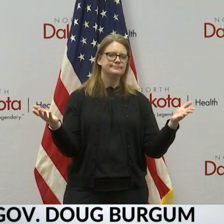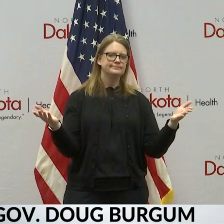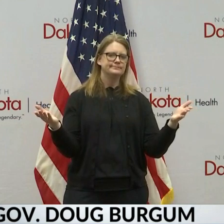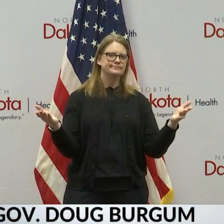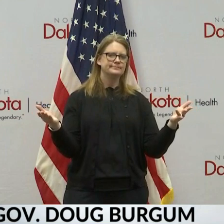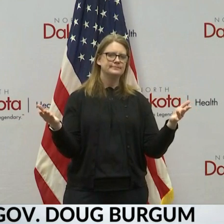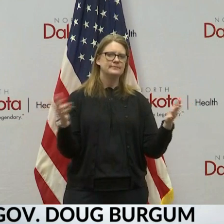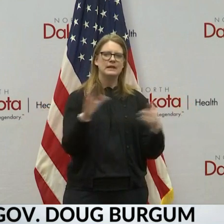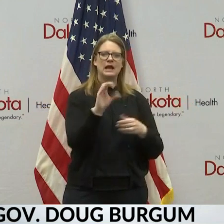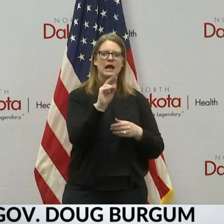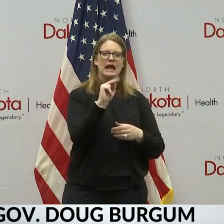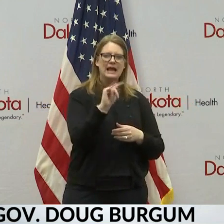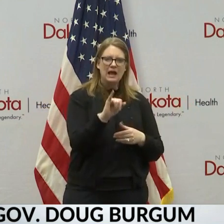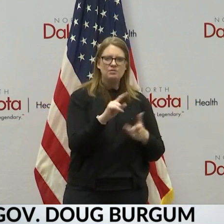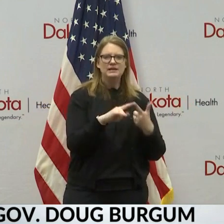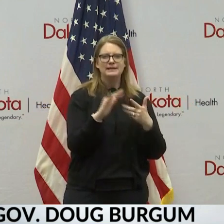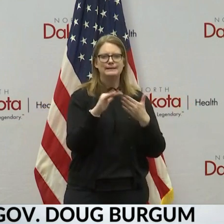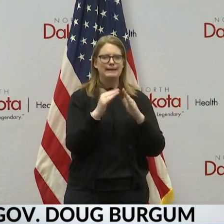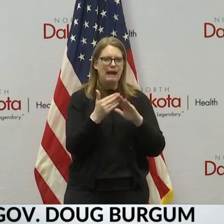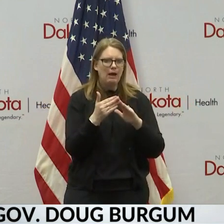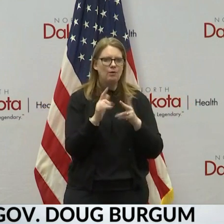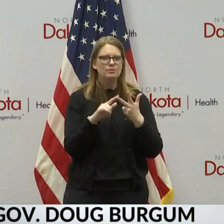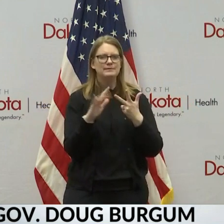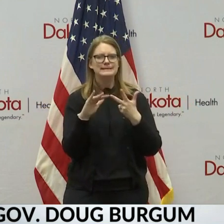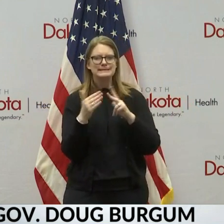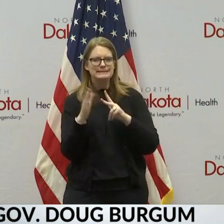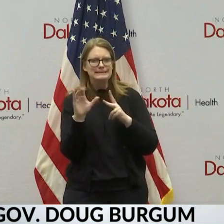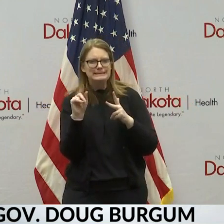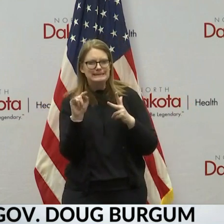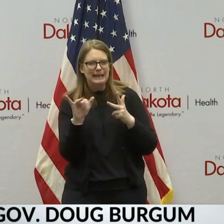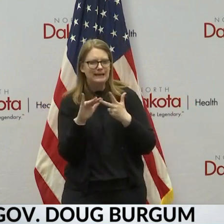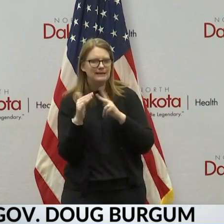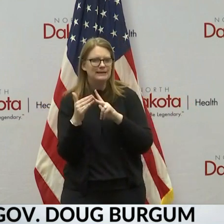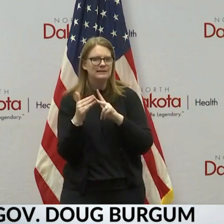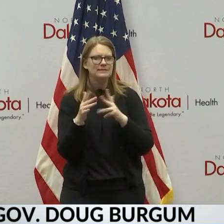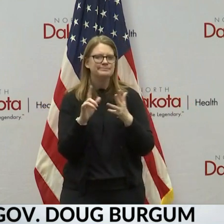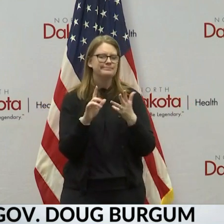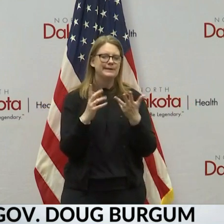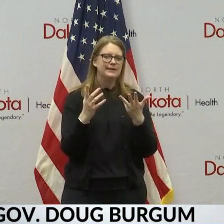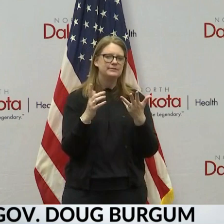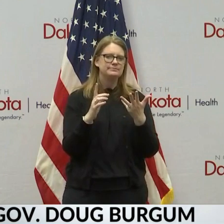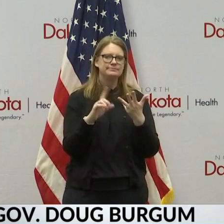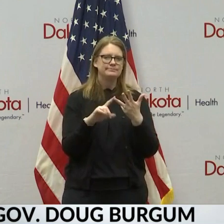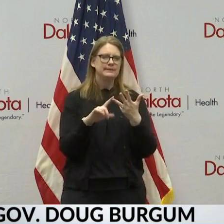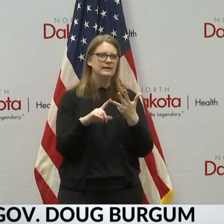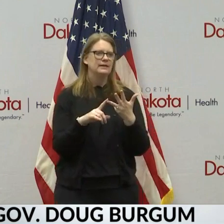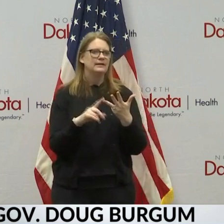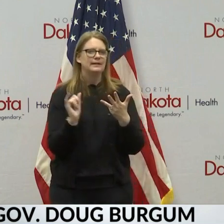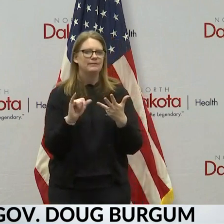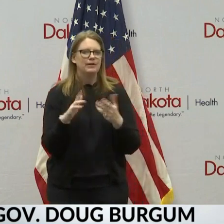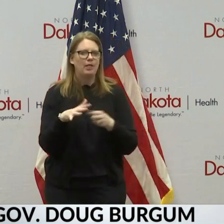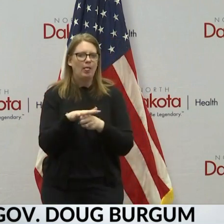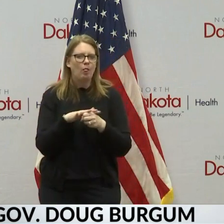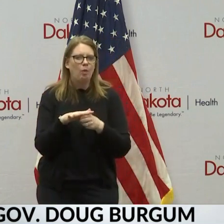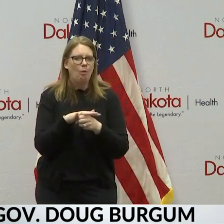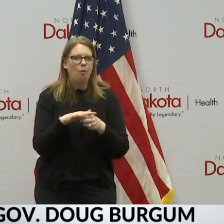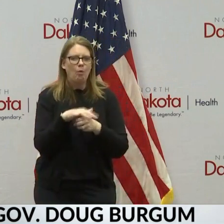LOCAL, POLITICAL SUBDIVISIONS AND WHETHER THAT COUNTY AND